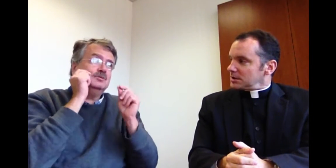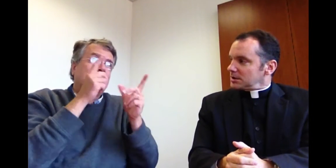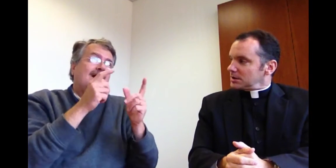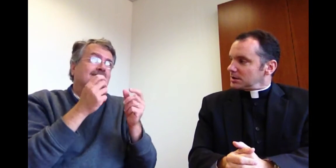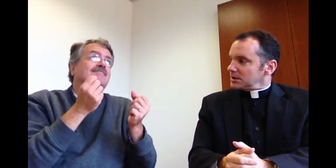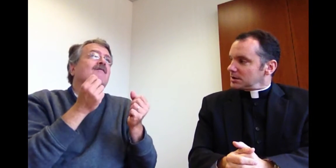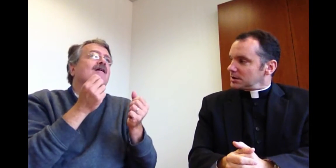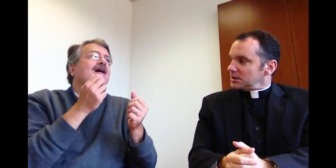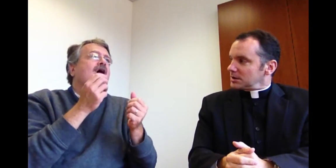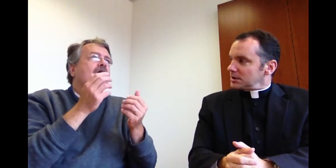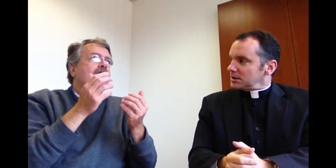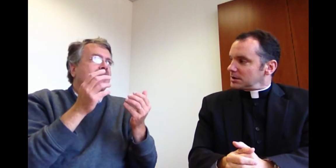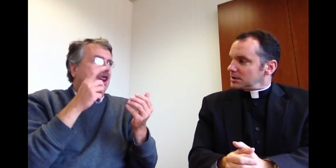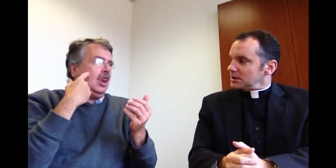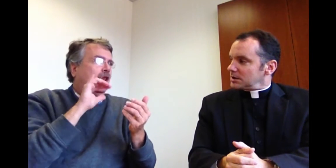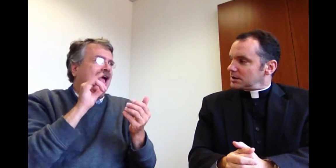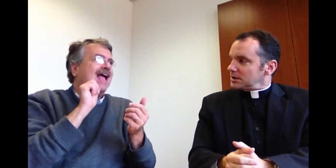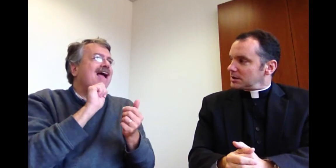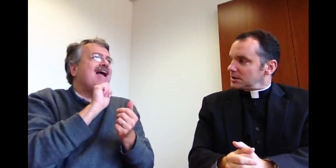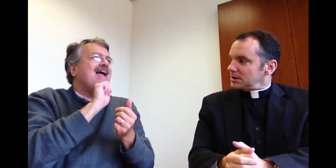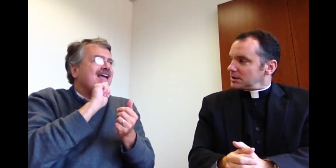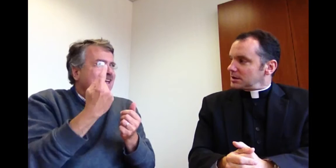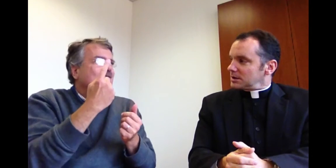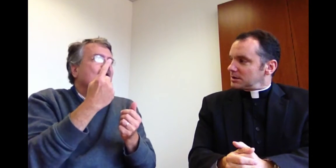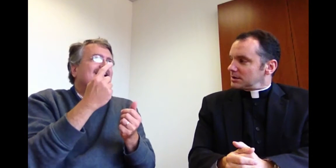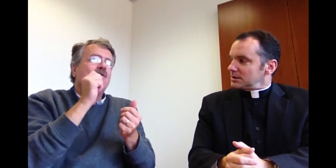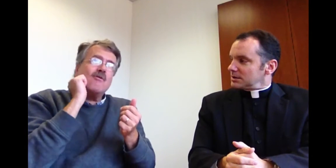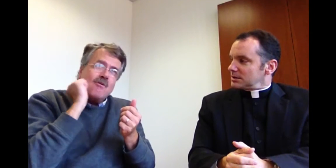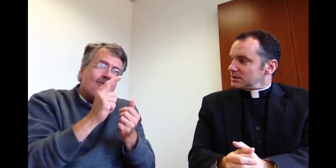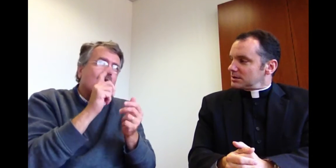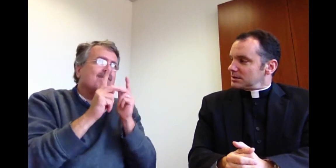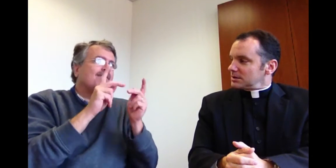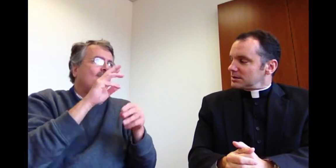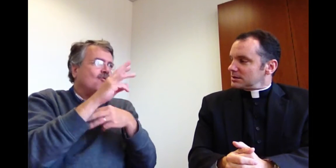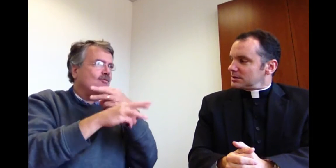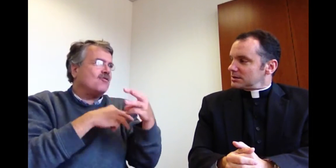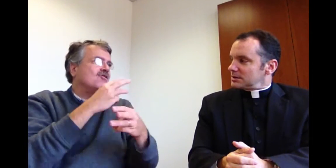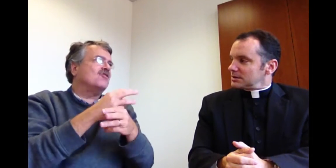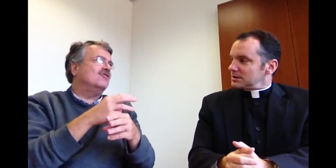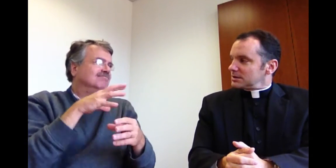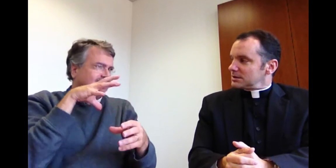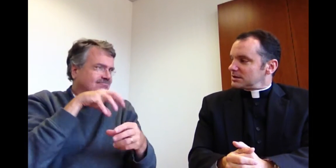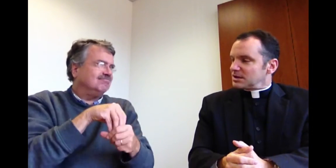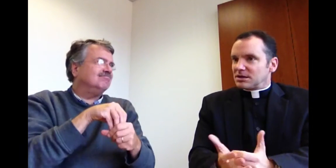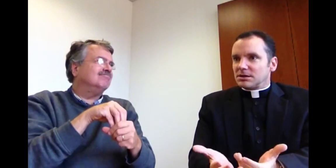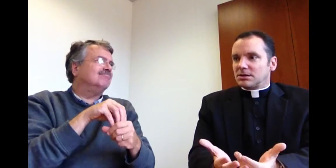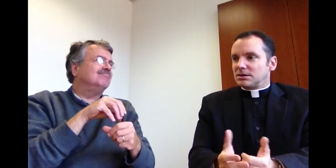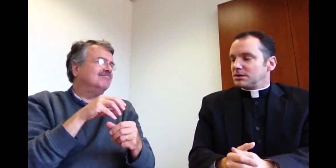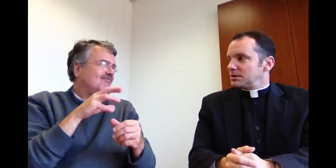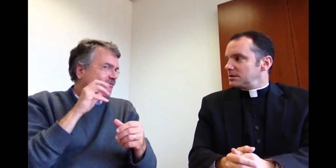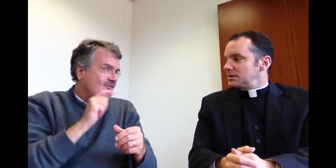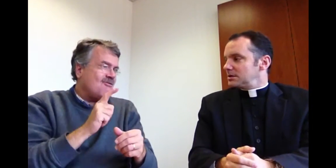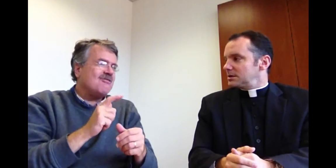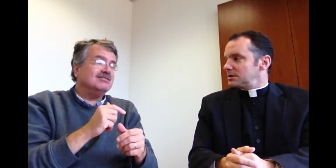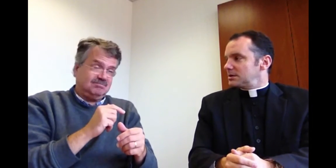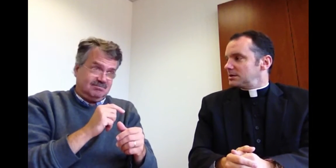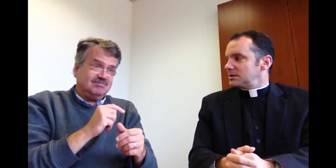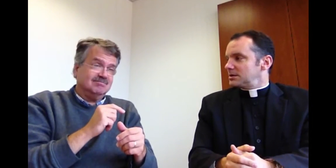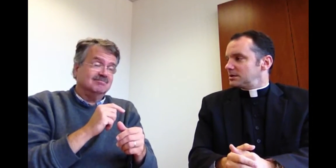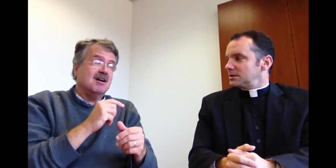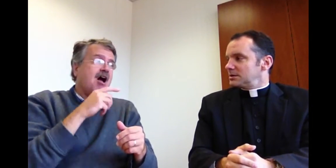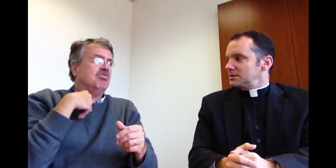It was indeed a surprise that ALL people , everyone in the world were involved!